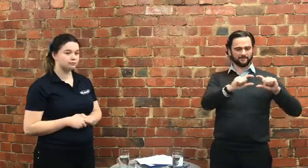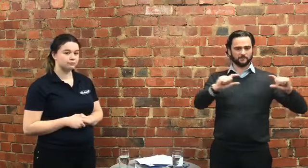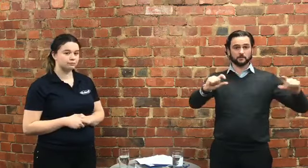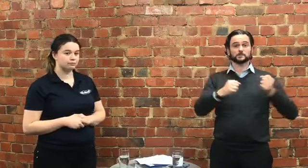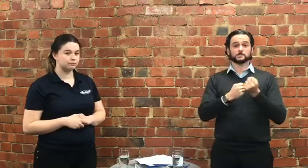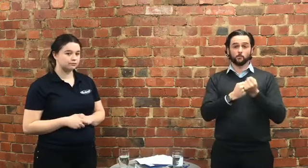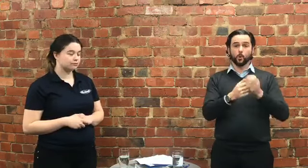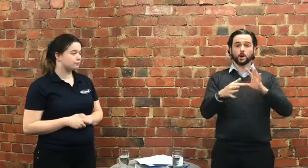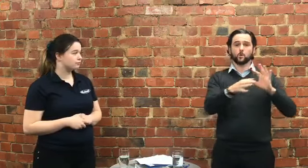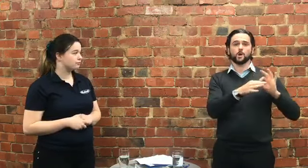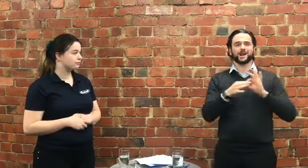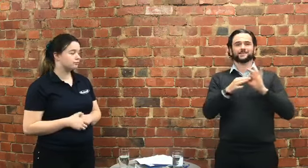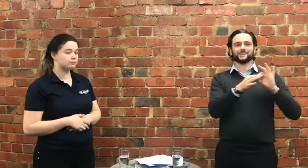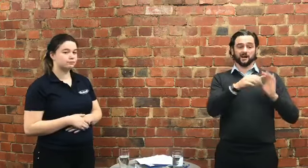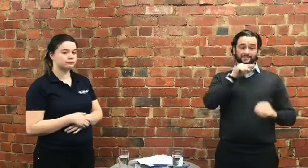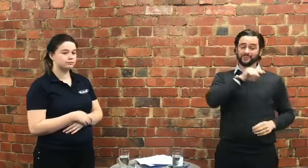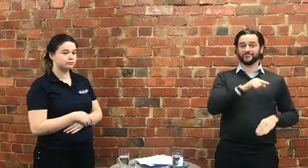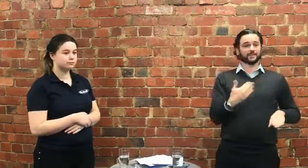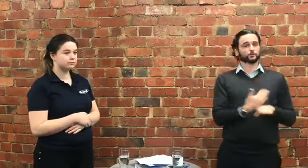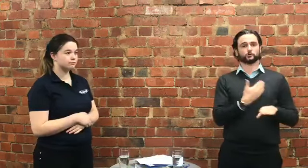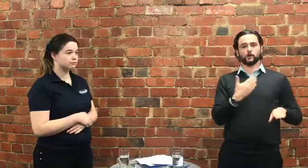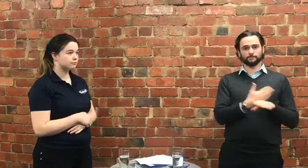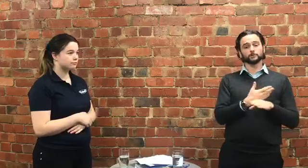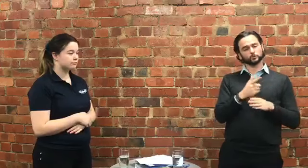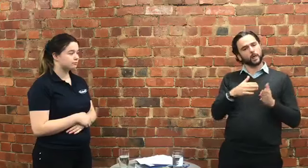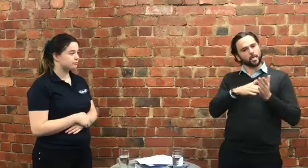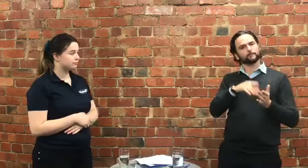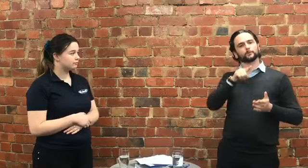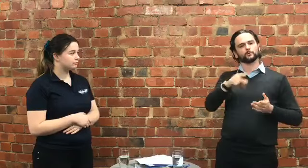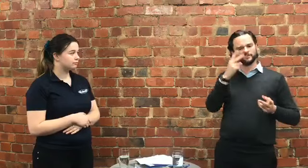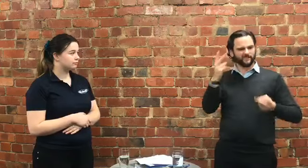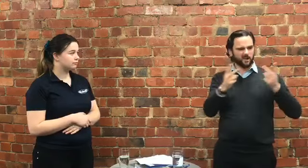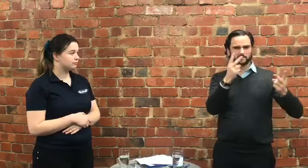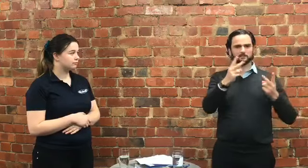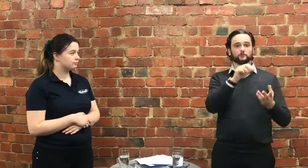but your plan, if it does include support co-ordination,